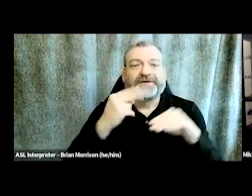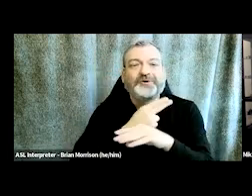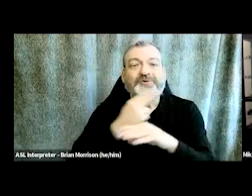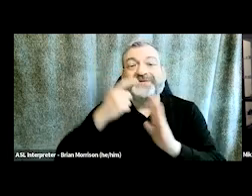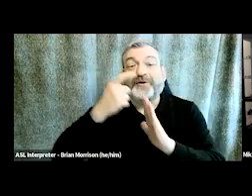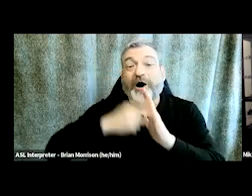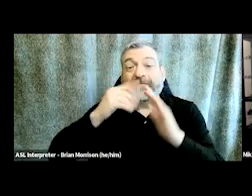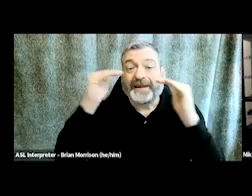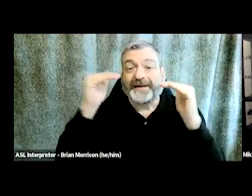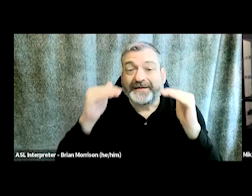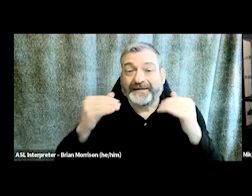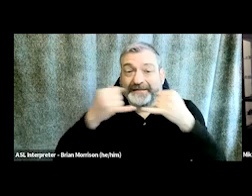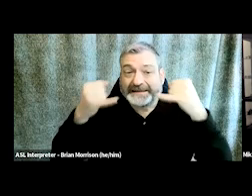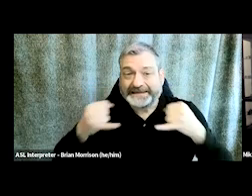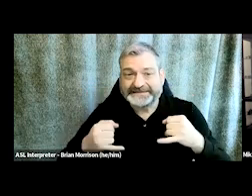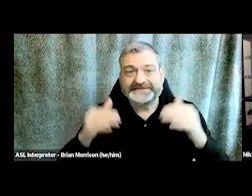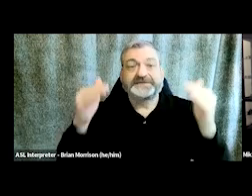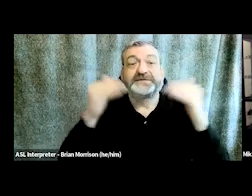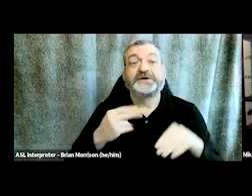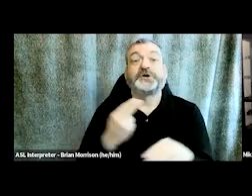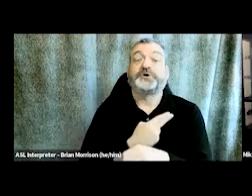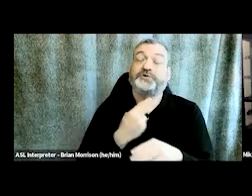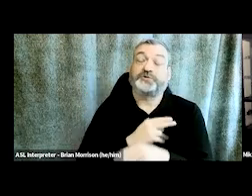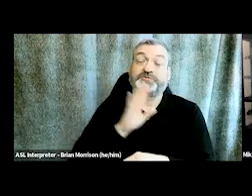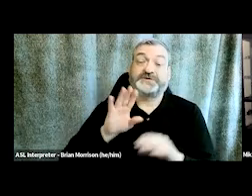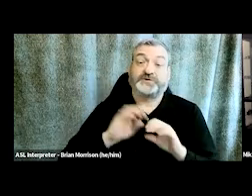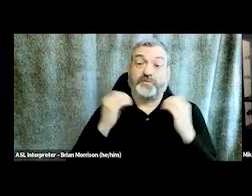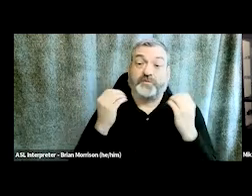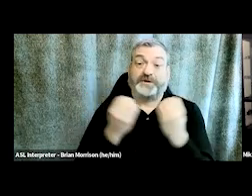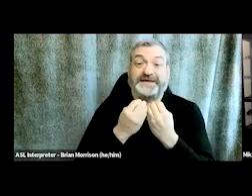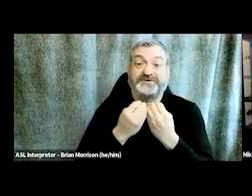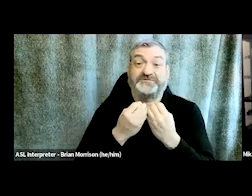standard email signature if you know it's accessible is always a good idea.